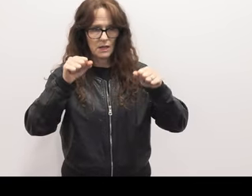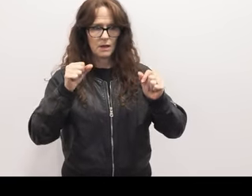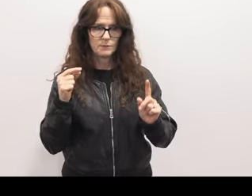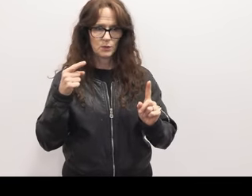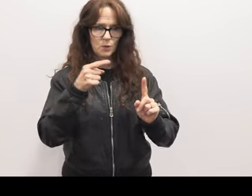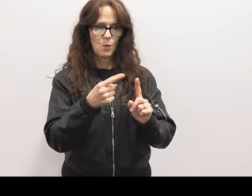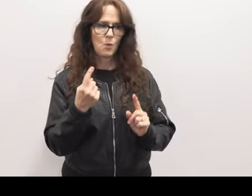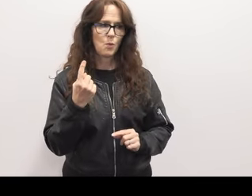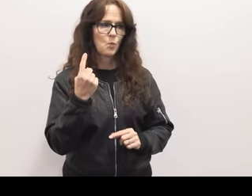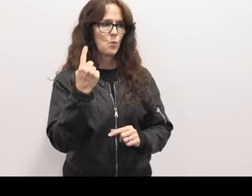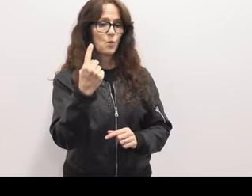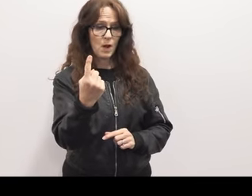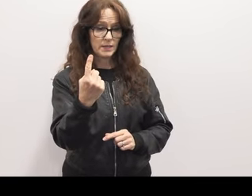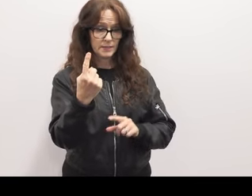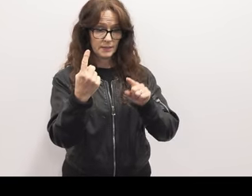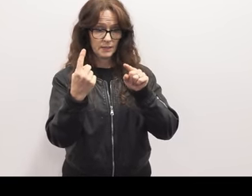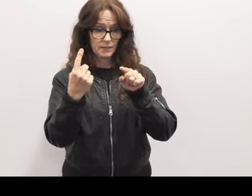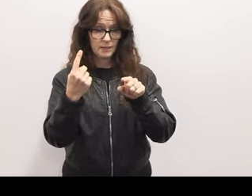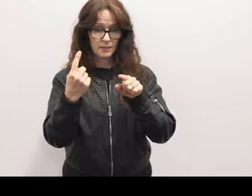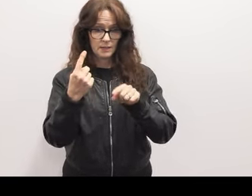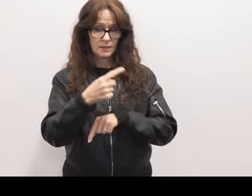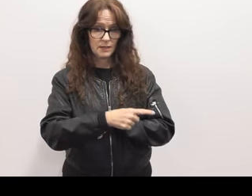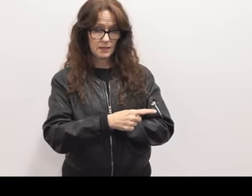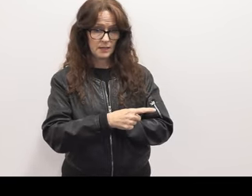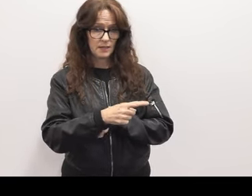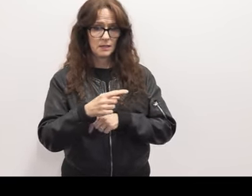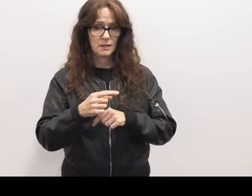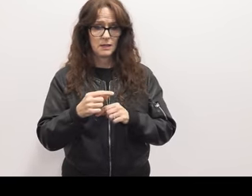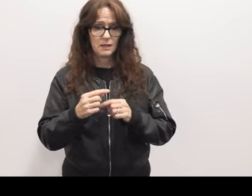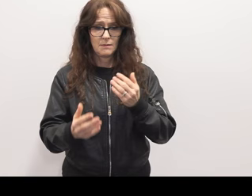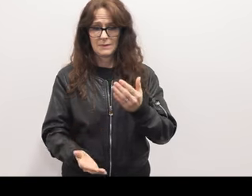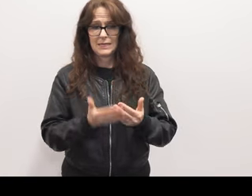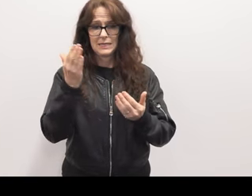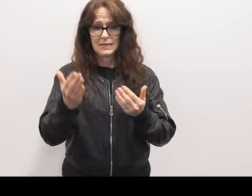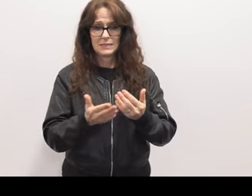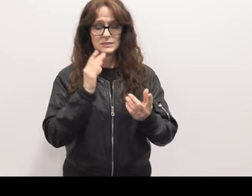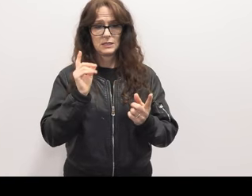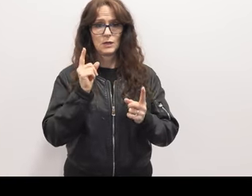that would be an easy goal to keep track of.